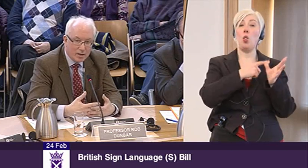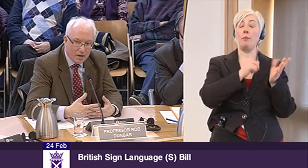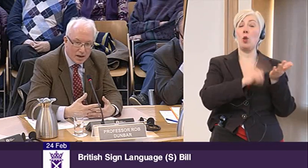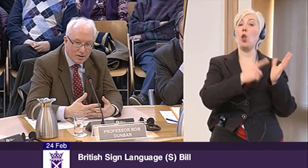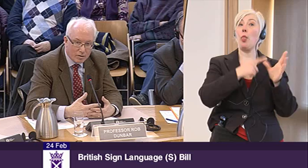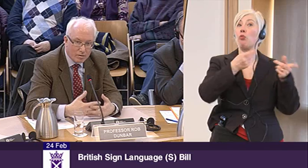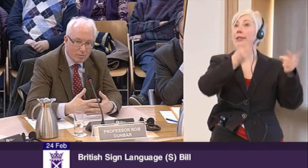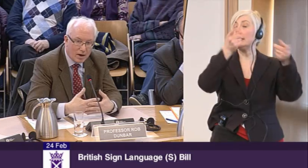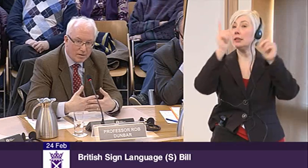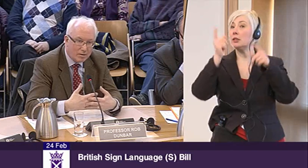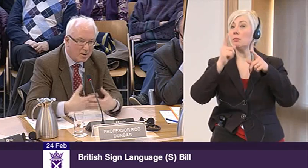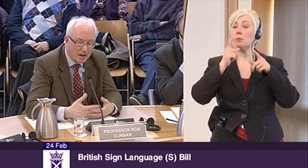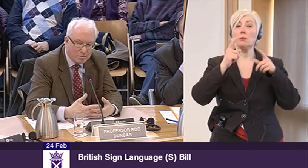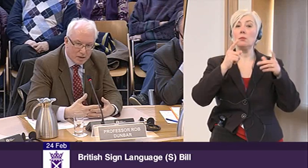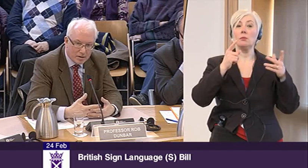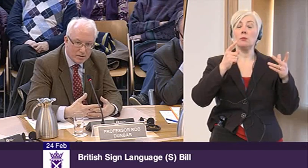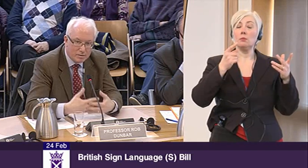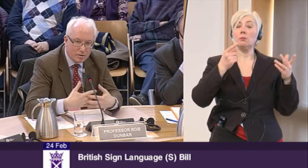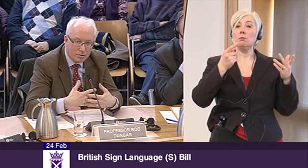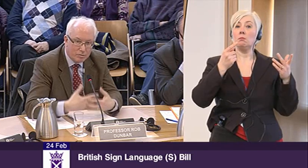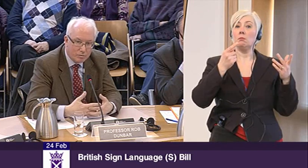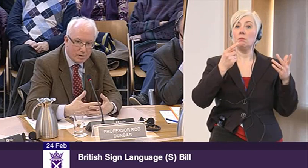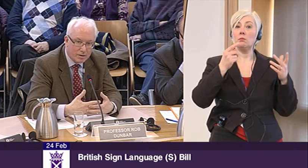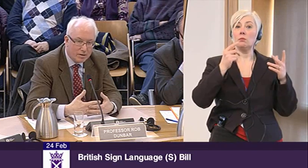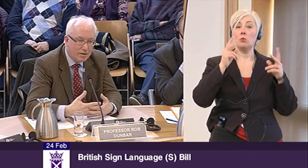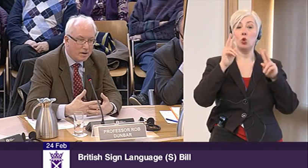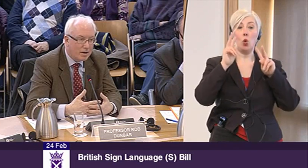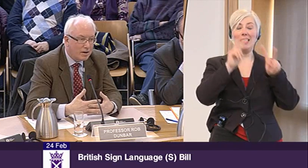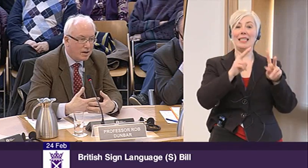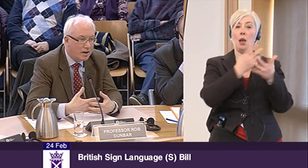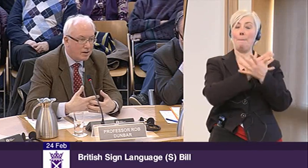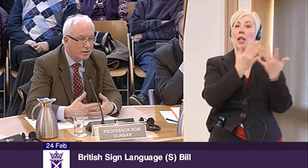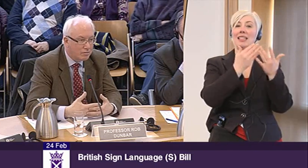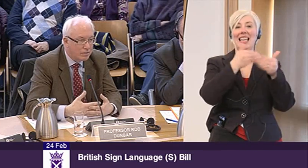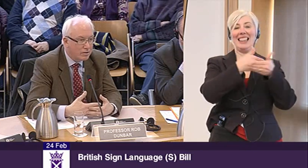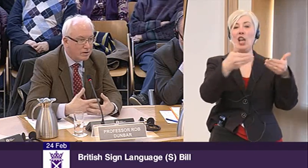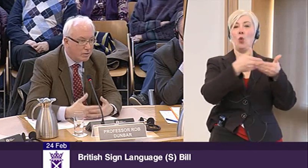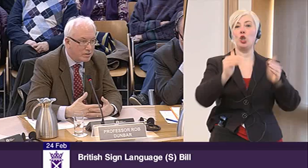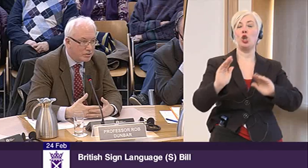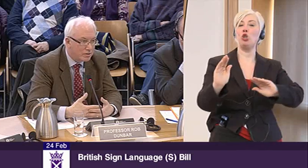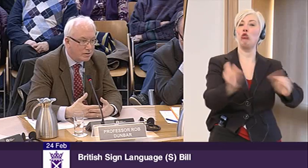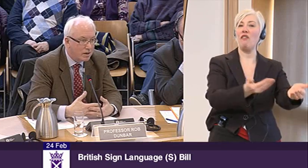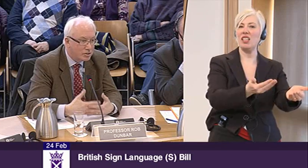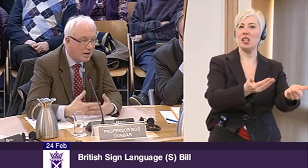on multilingual services as being wrong or as causing problems.